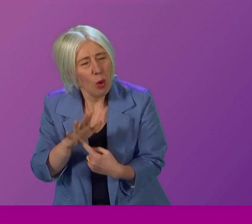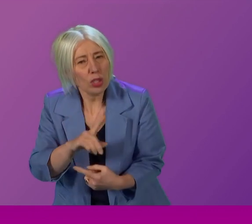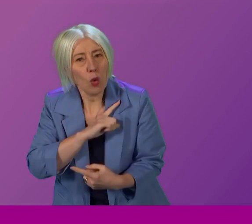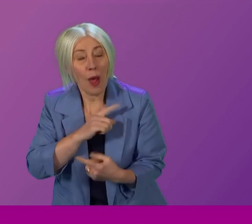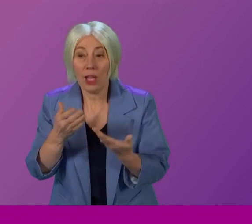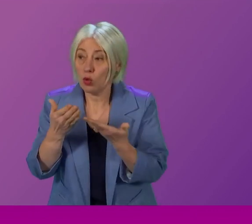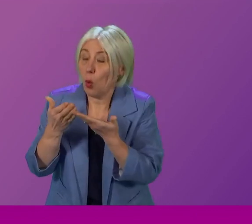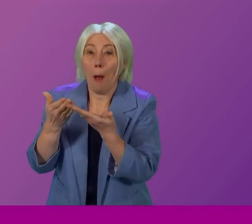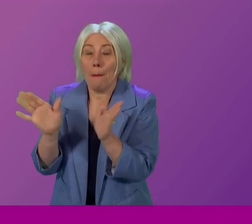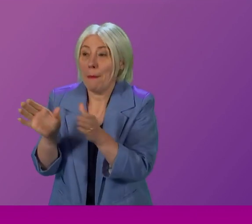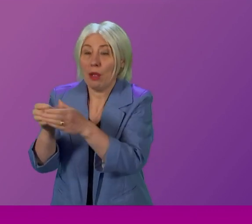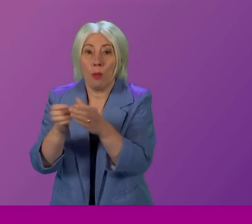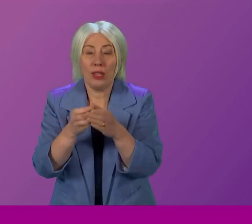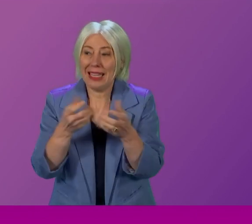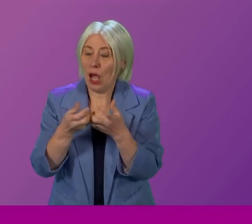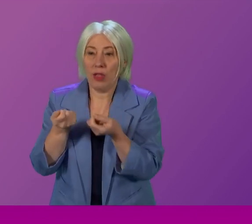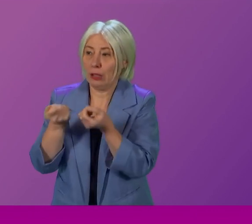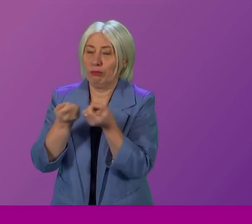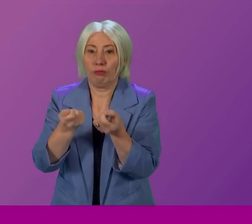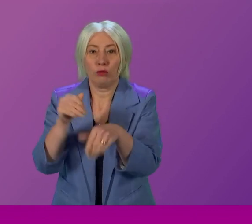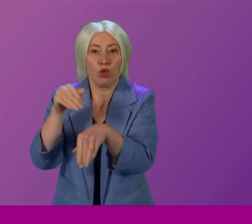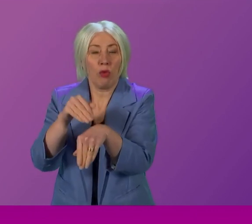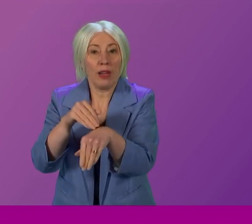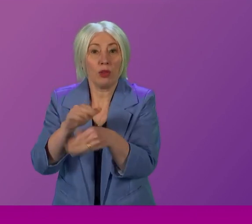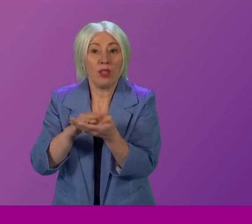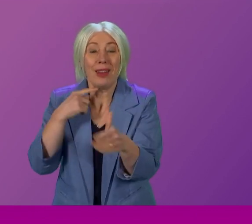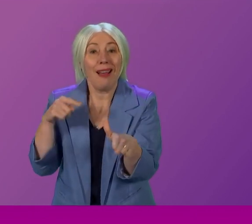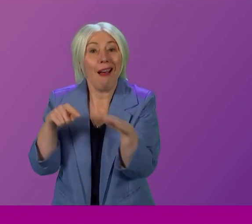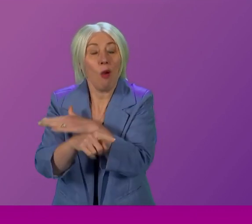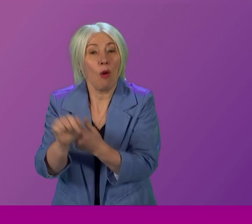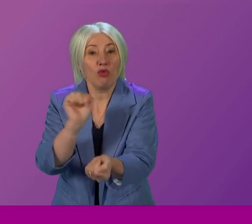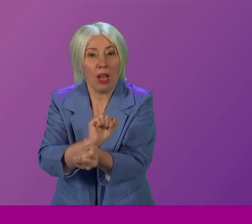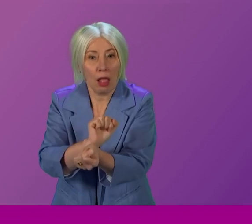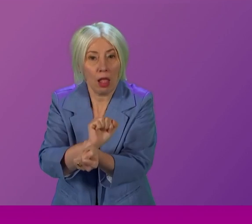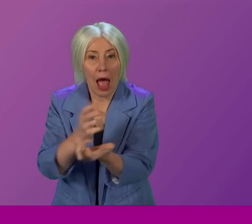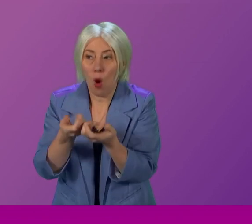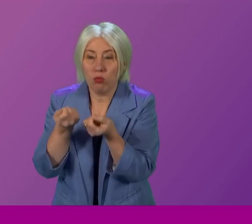bodies treat such criminals when they are released from jail. The First Minister